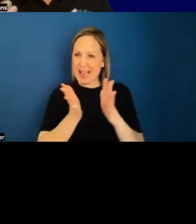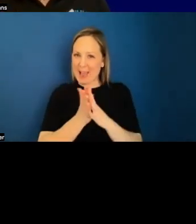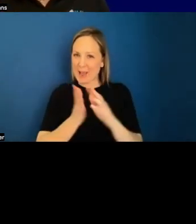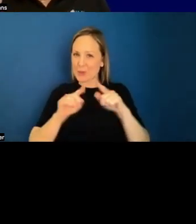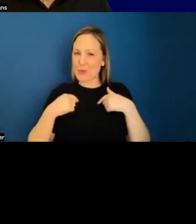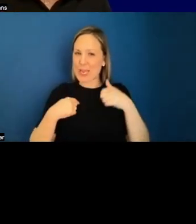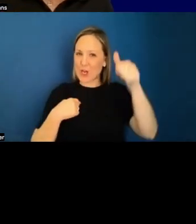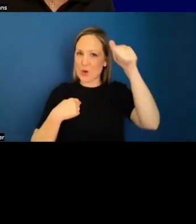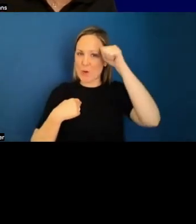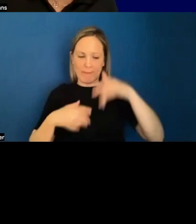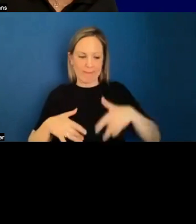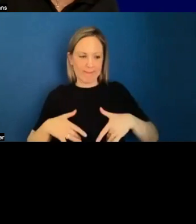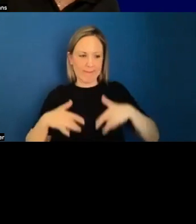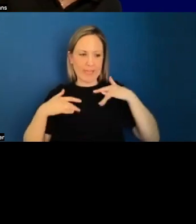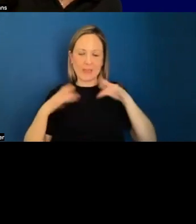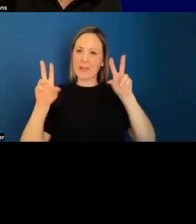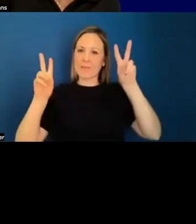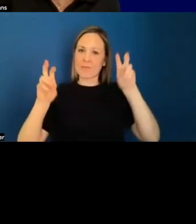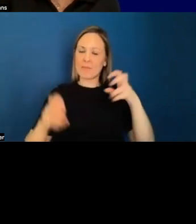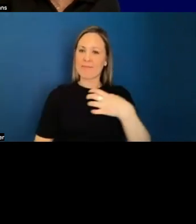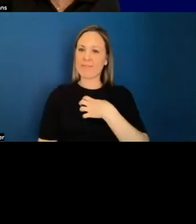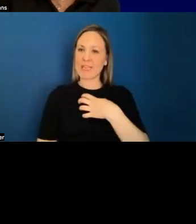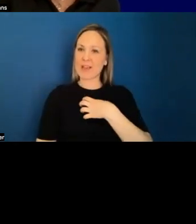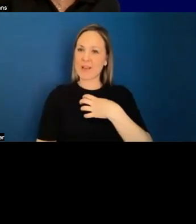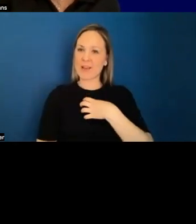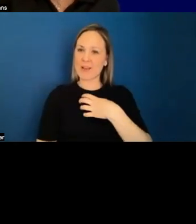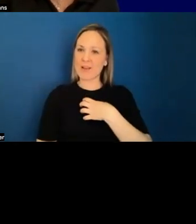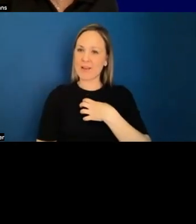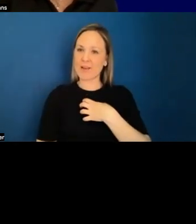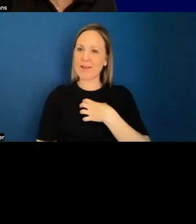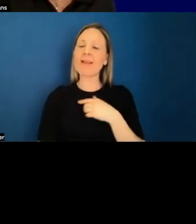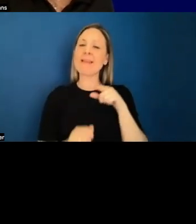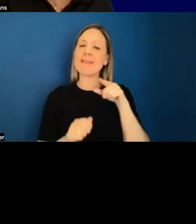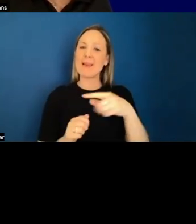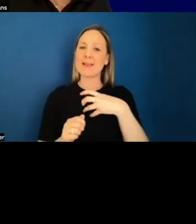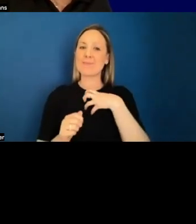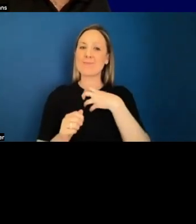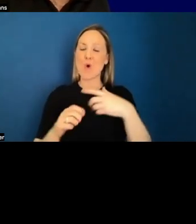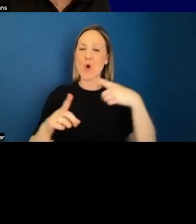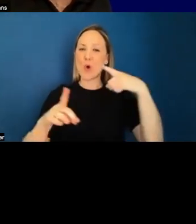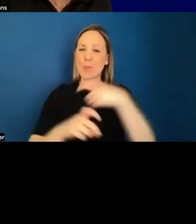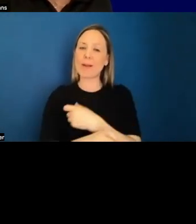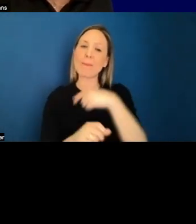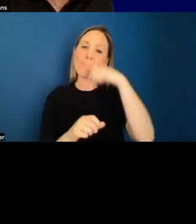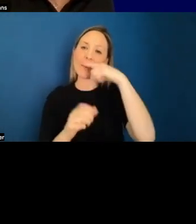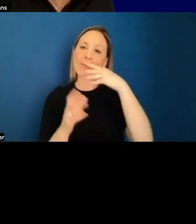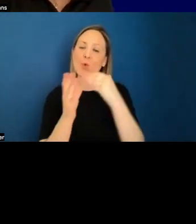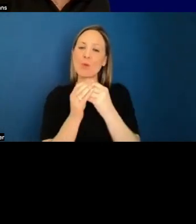feeling is fear? This is further complicated with individuals with sensory processing issues